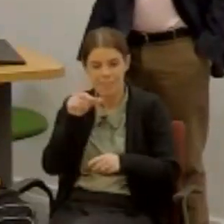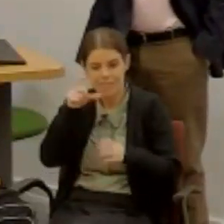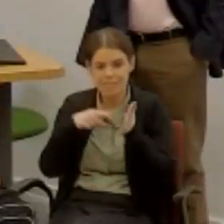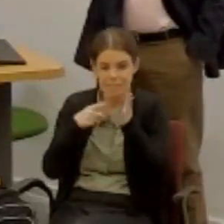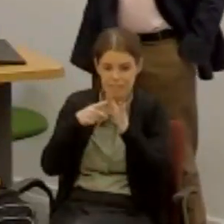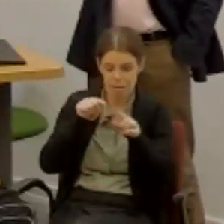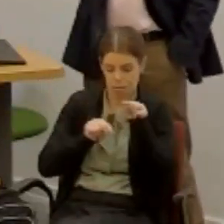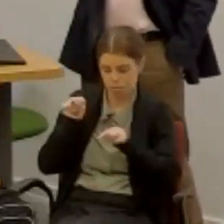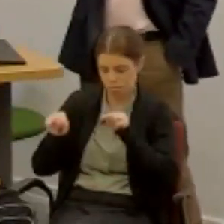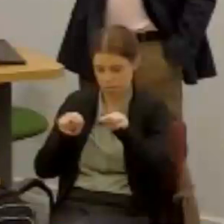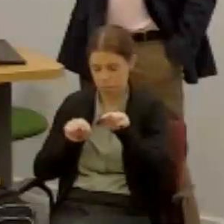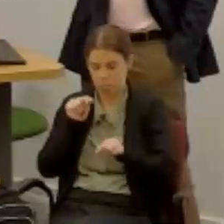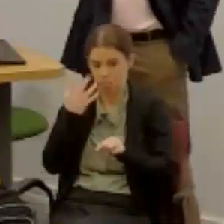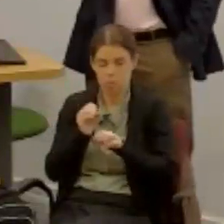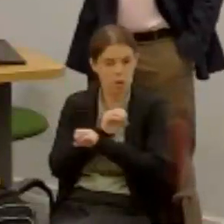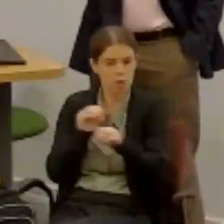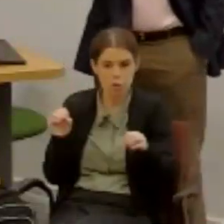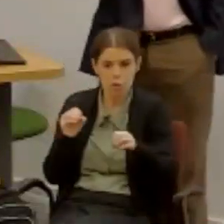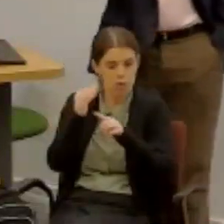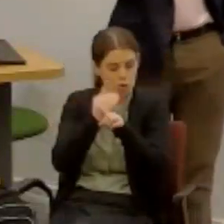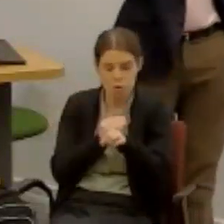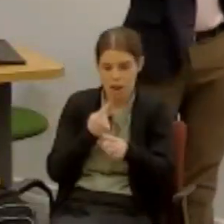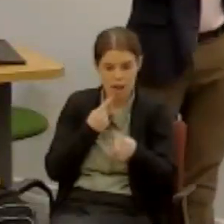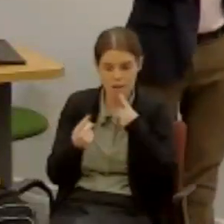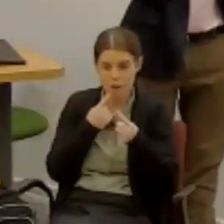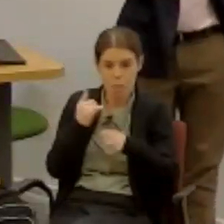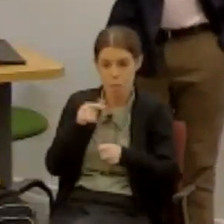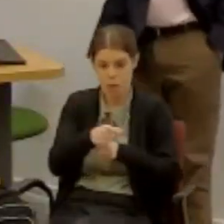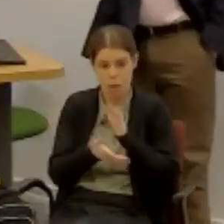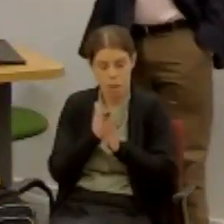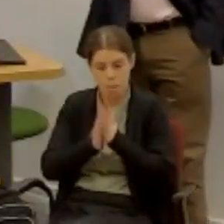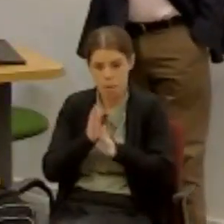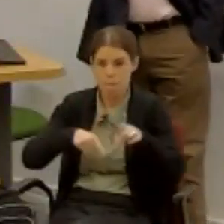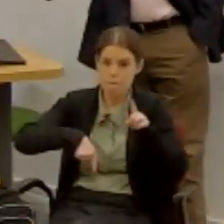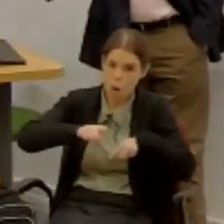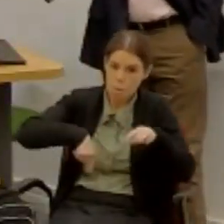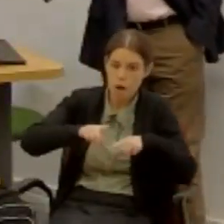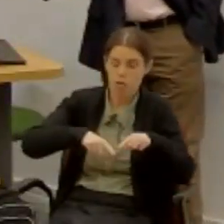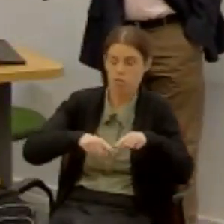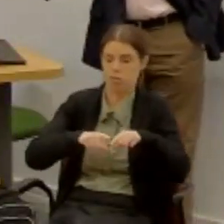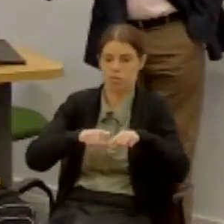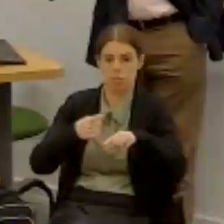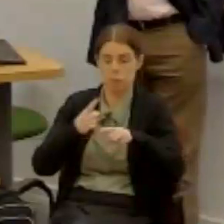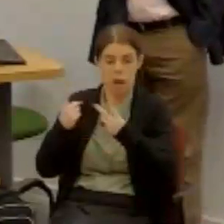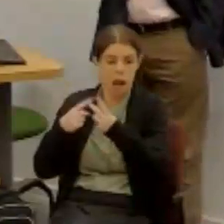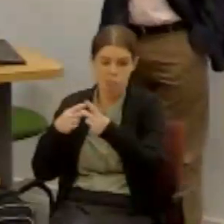There's no story of brain injury has been gathered there before we know they play football, or there'll be other circumstances for brain injury.